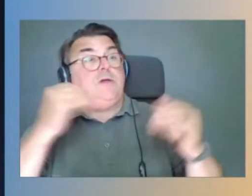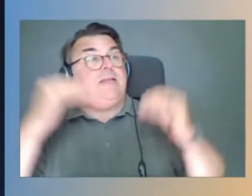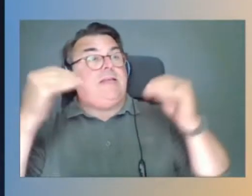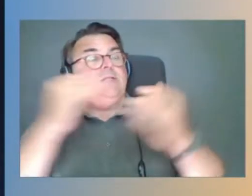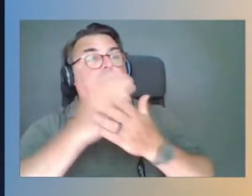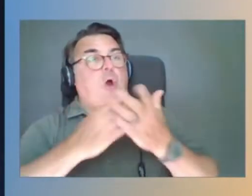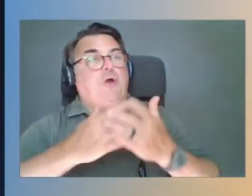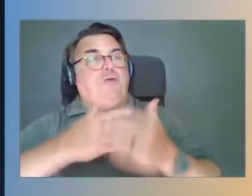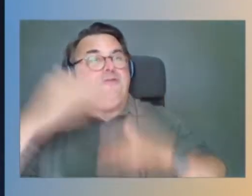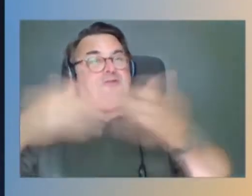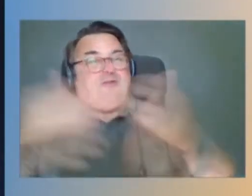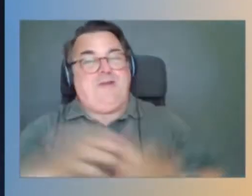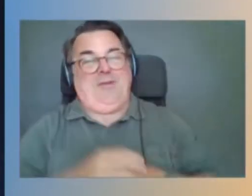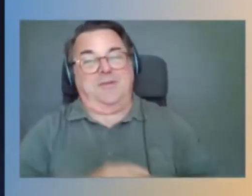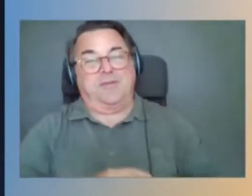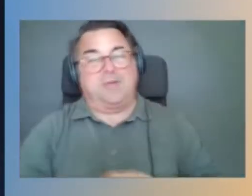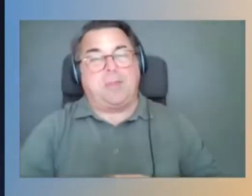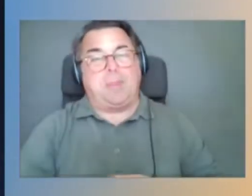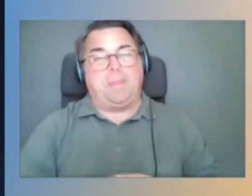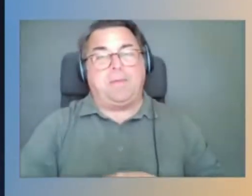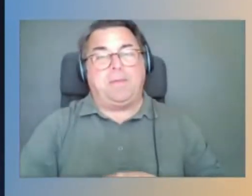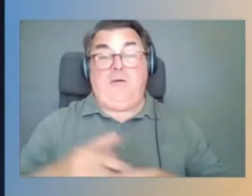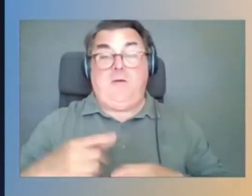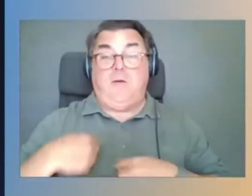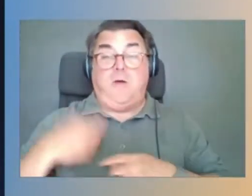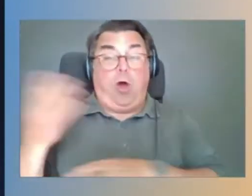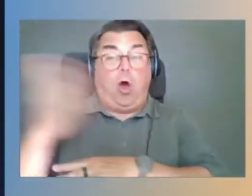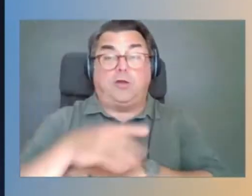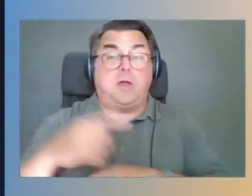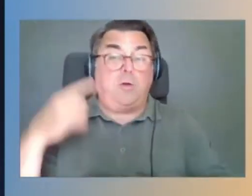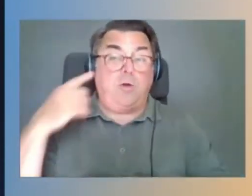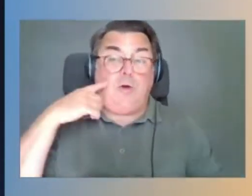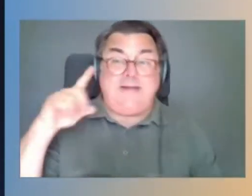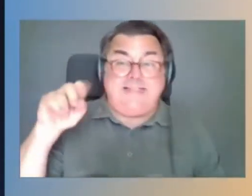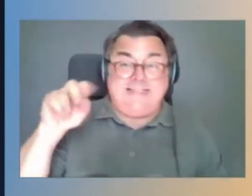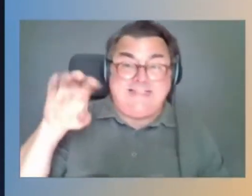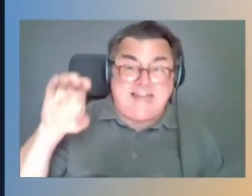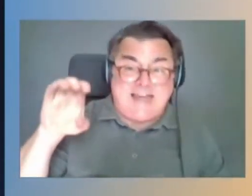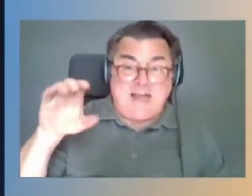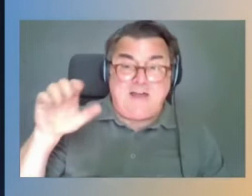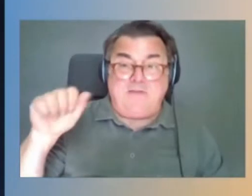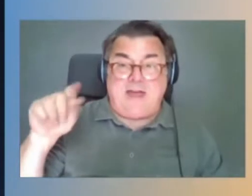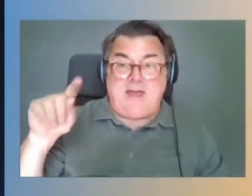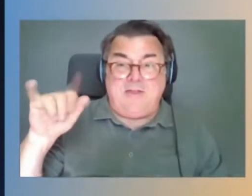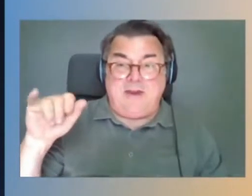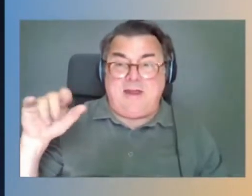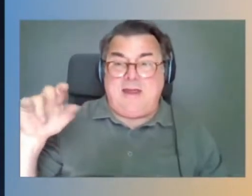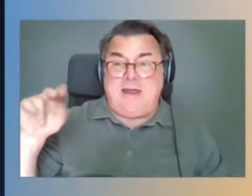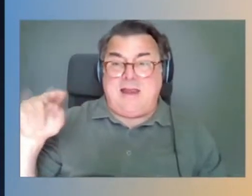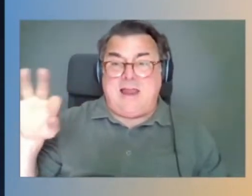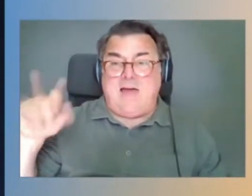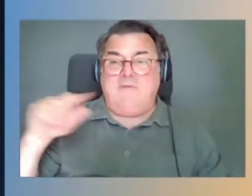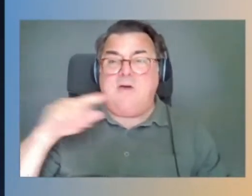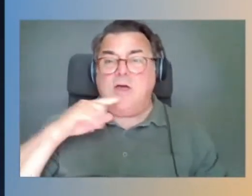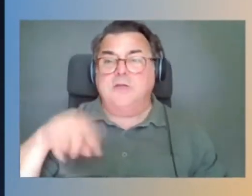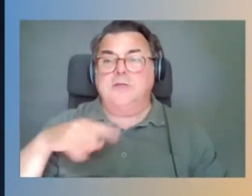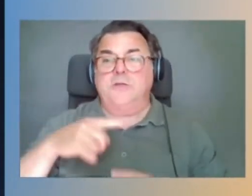And throughout the day you heard Dave, Anthony, Nafa and other speakers talk about Nitro and Graviton